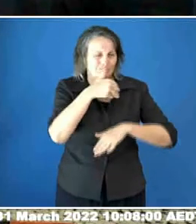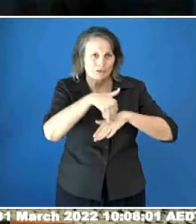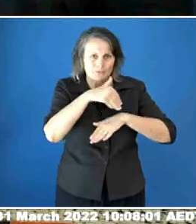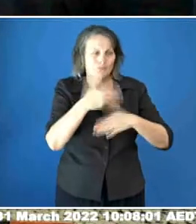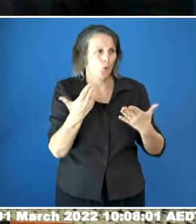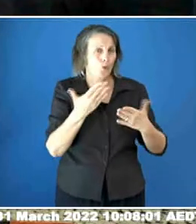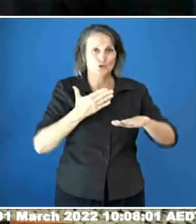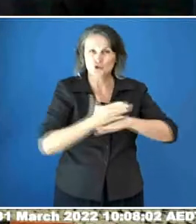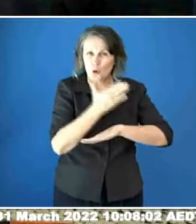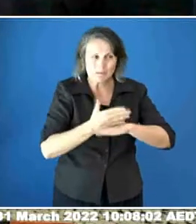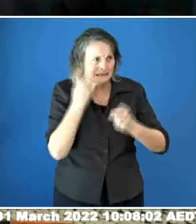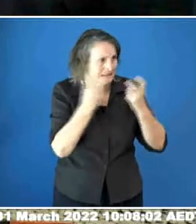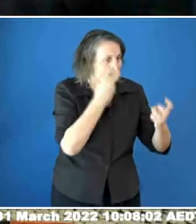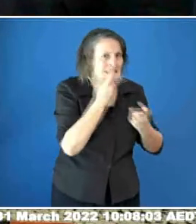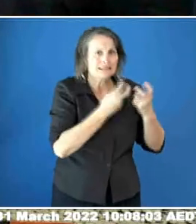Ms Koullas will be joined by Nikita.